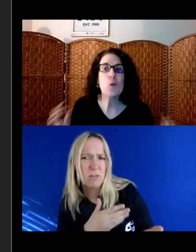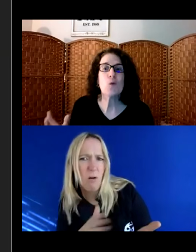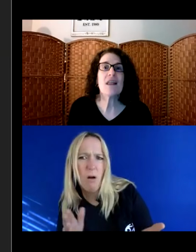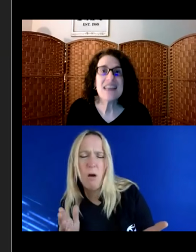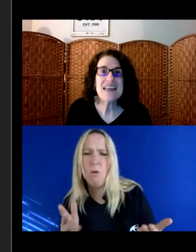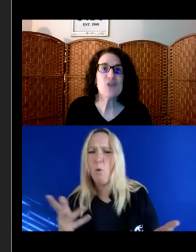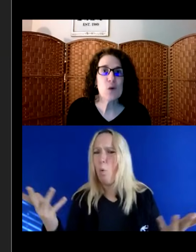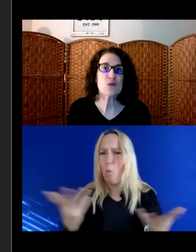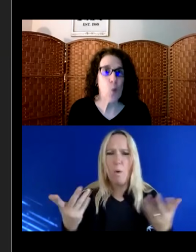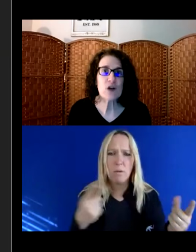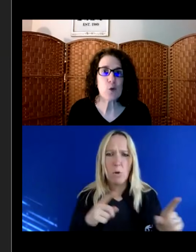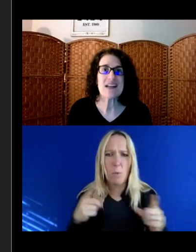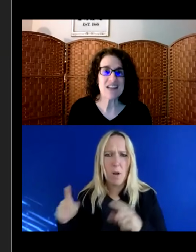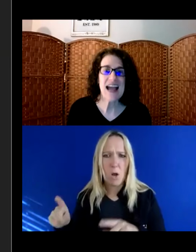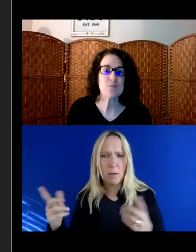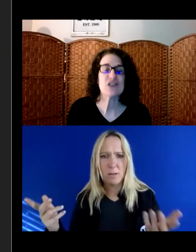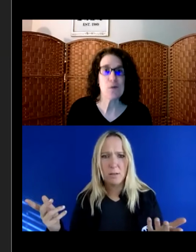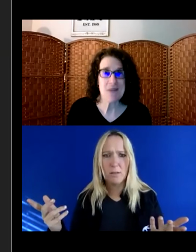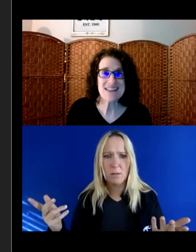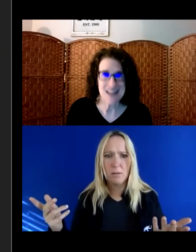Don't leave viewers wondering if the captions are messed up.